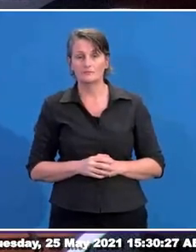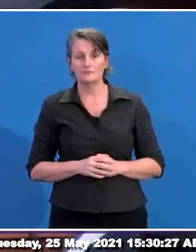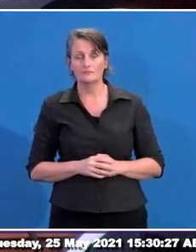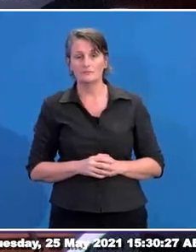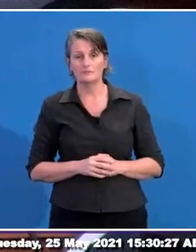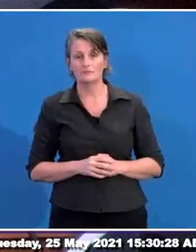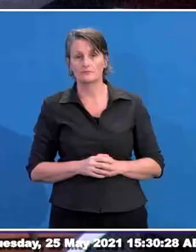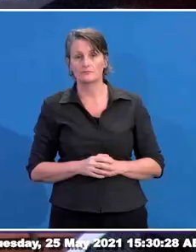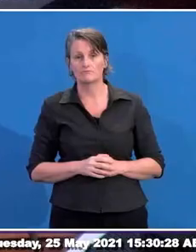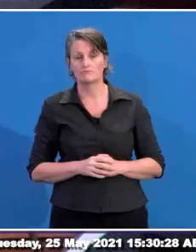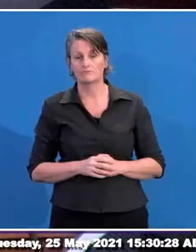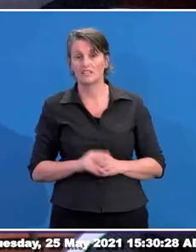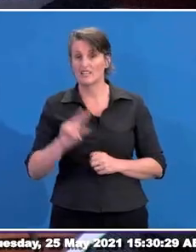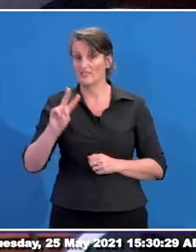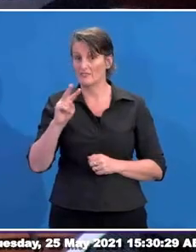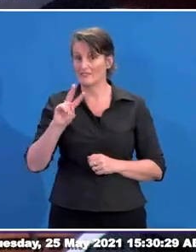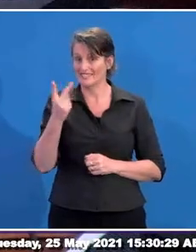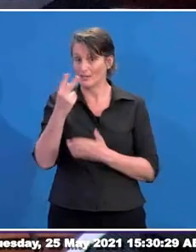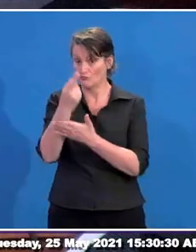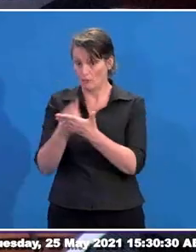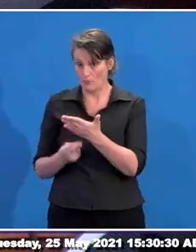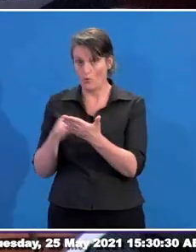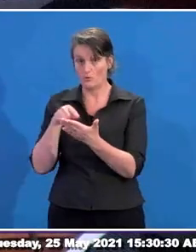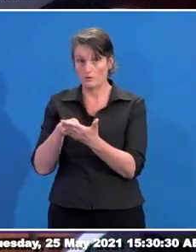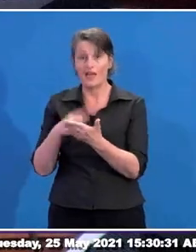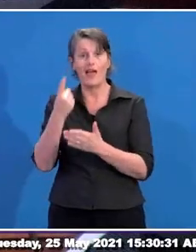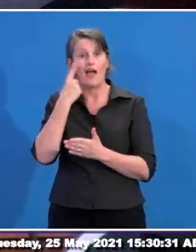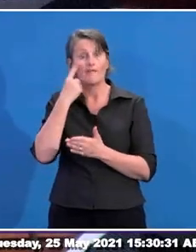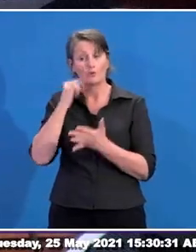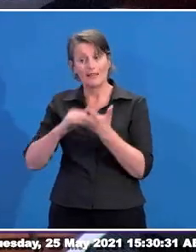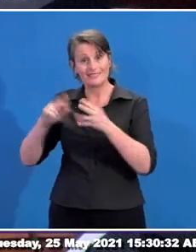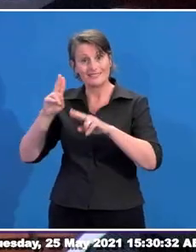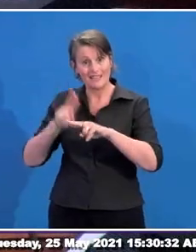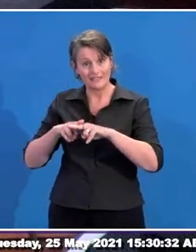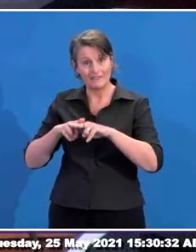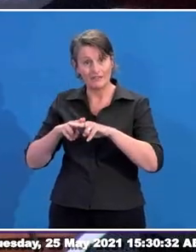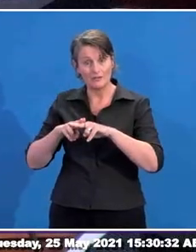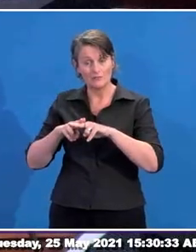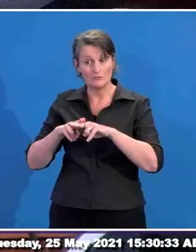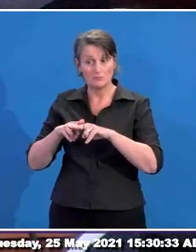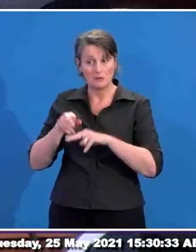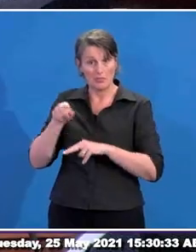this was examining Sunnyfield's compliance with reference, background, checking